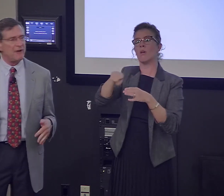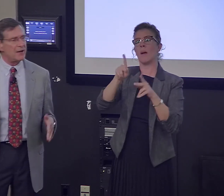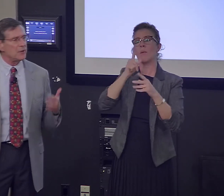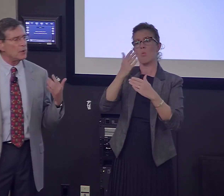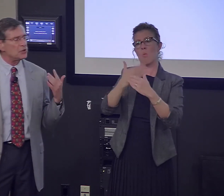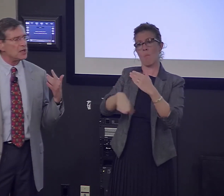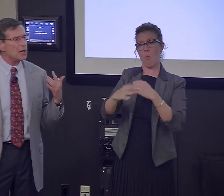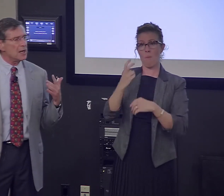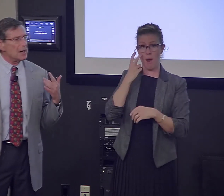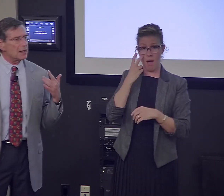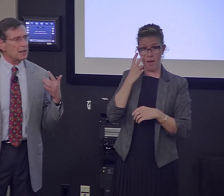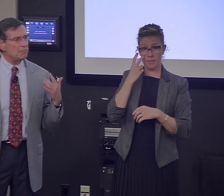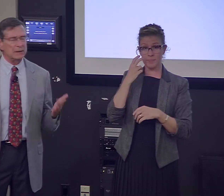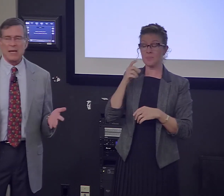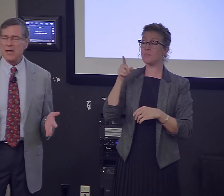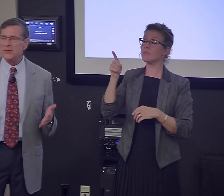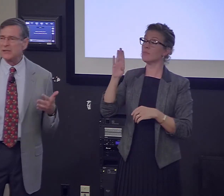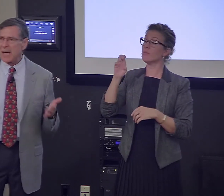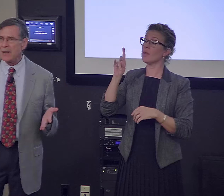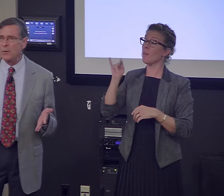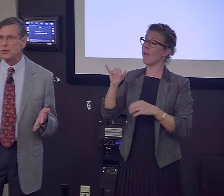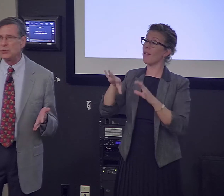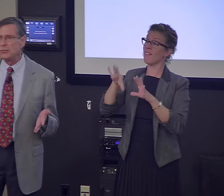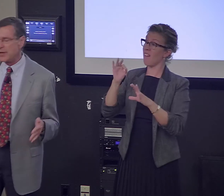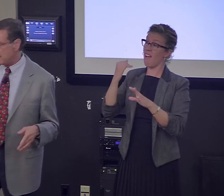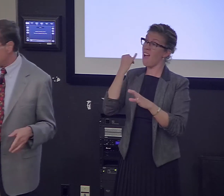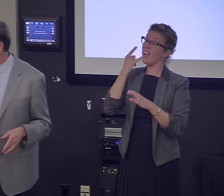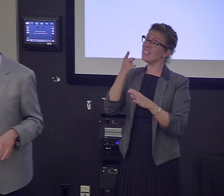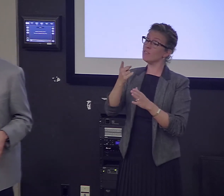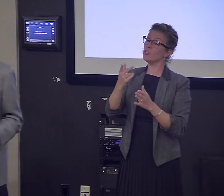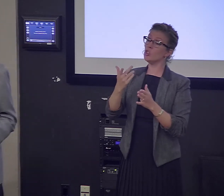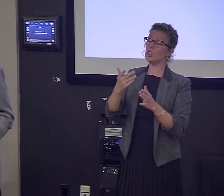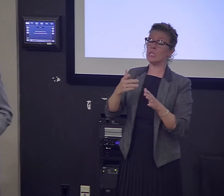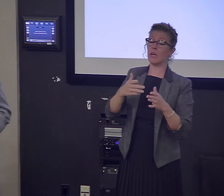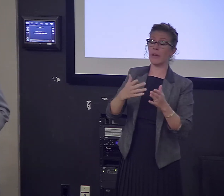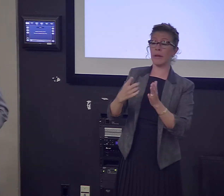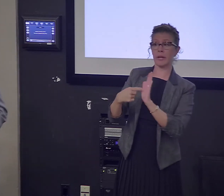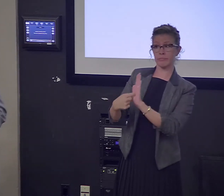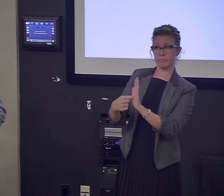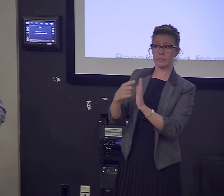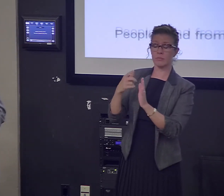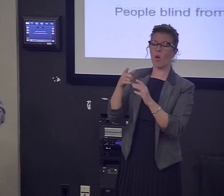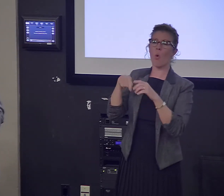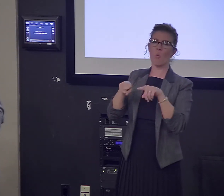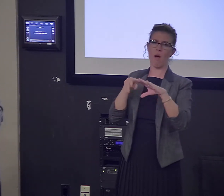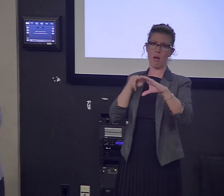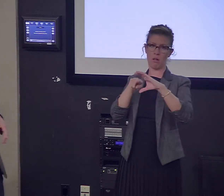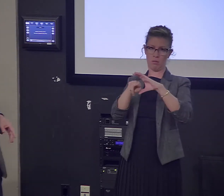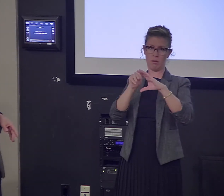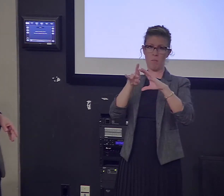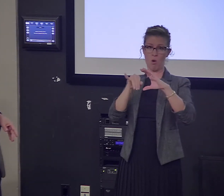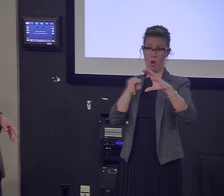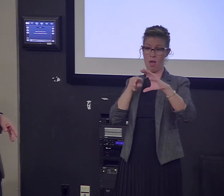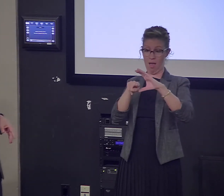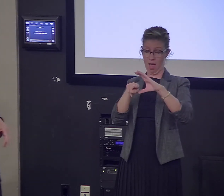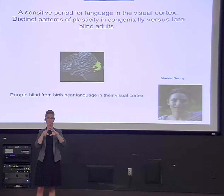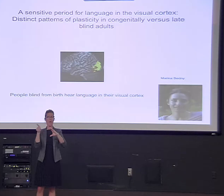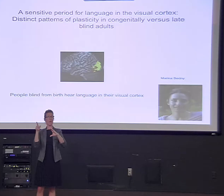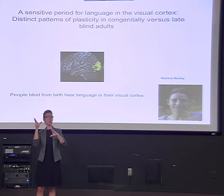and she's found that when she plays language to them while they are in the scanner, that in fact,